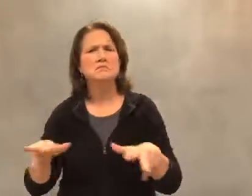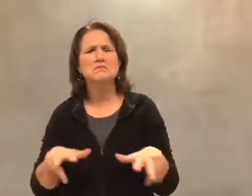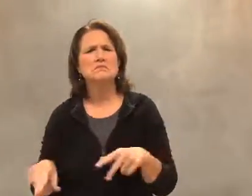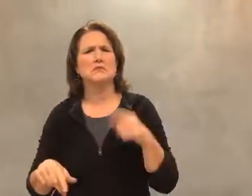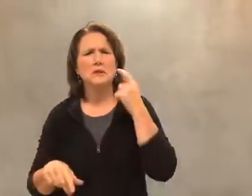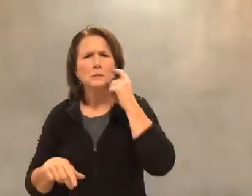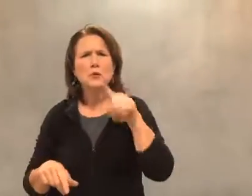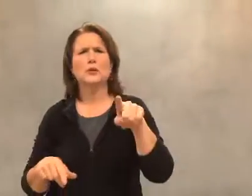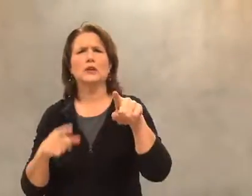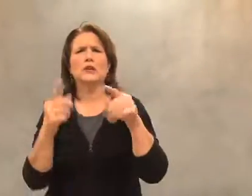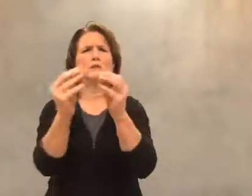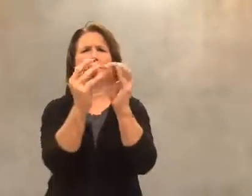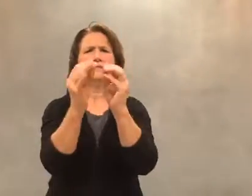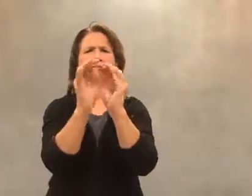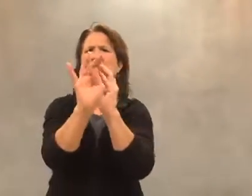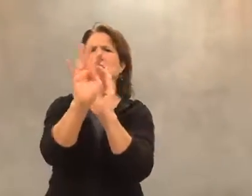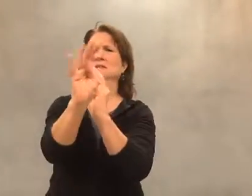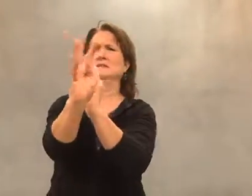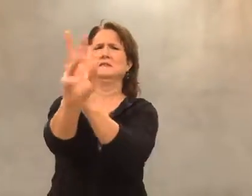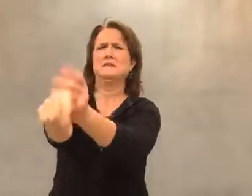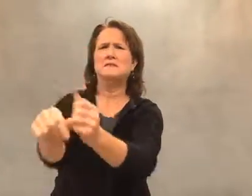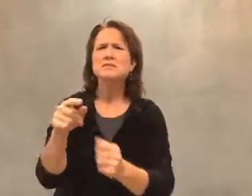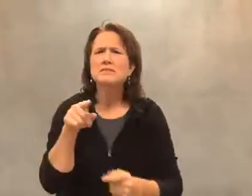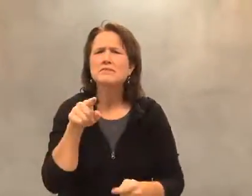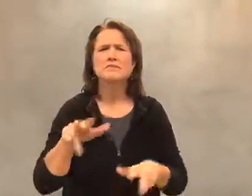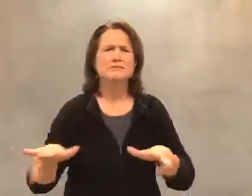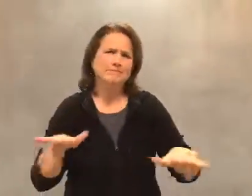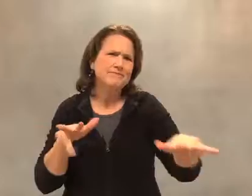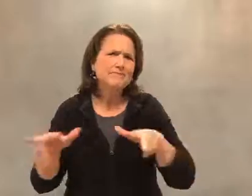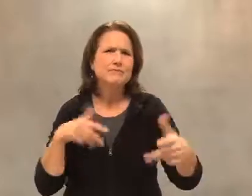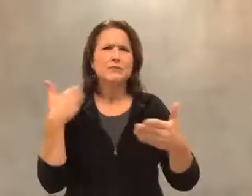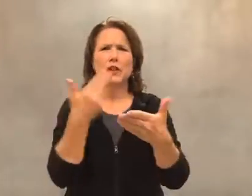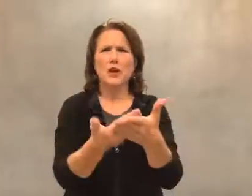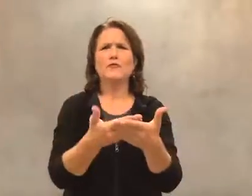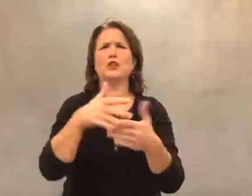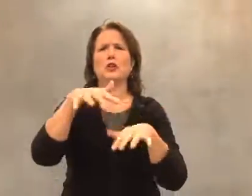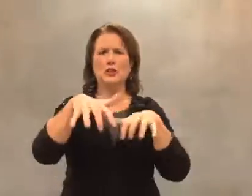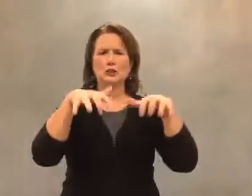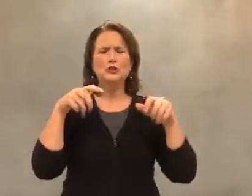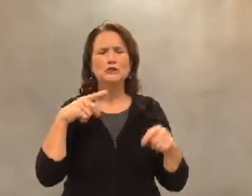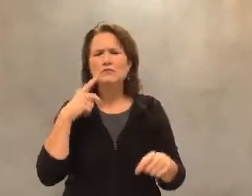I saw a group discussing something, then they went off somewhere.